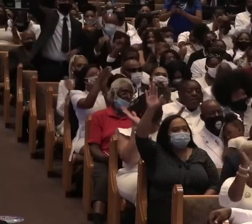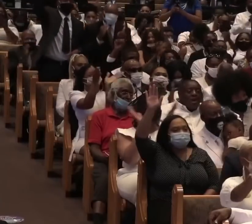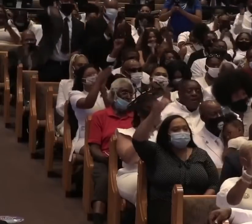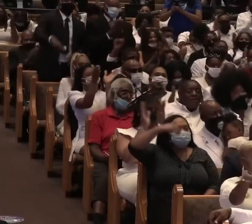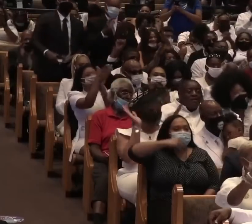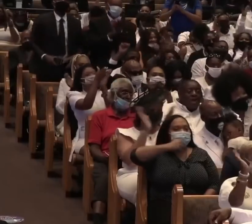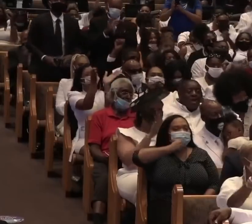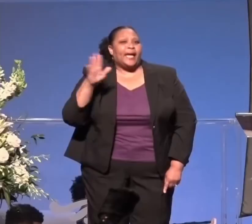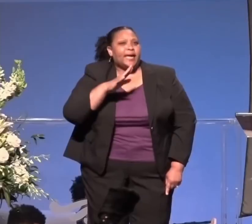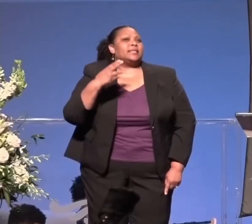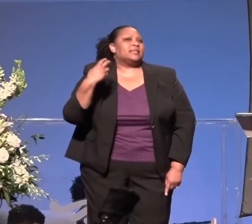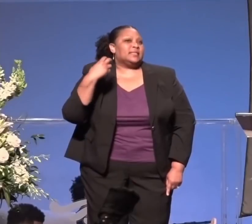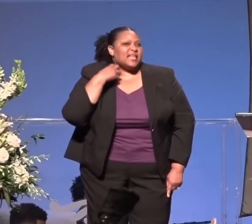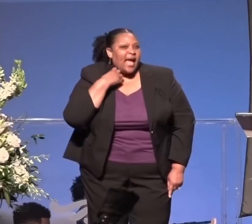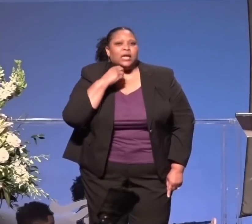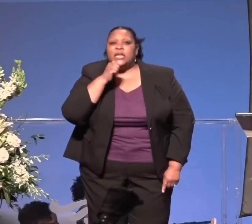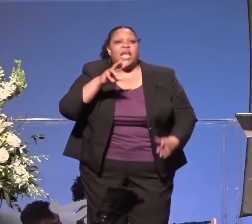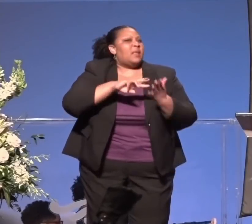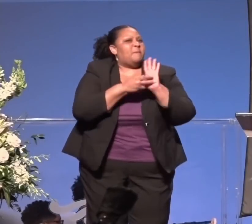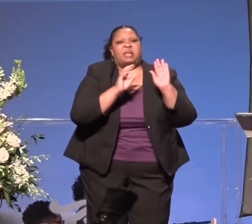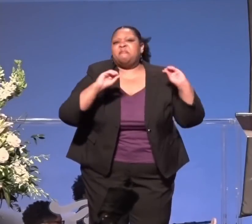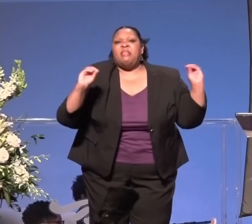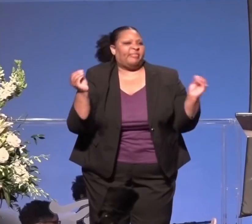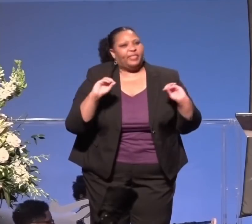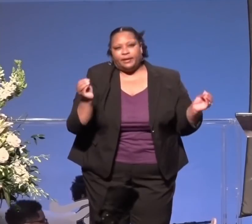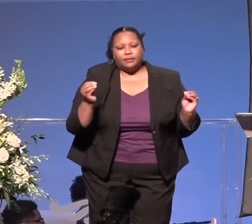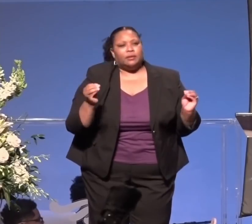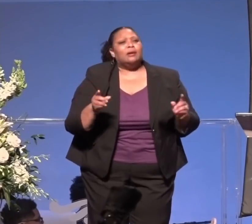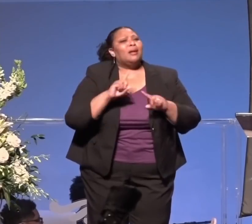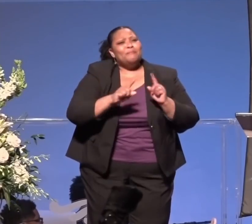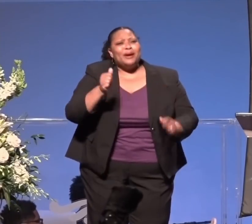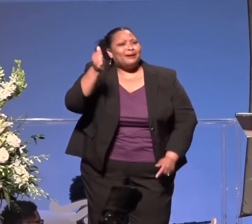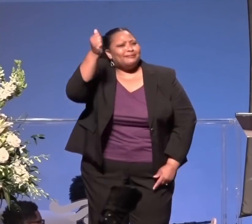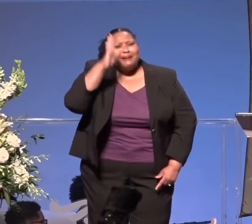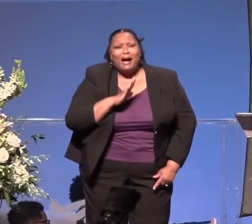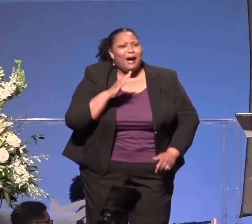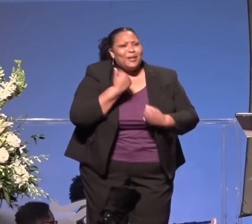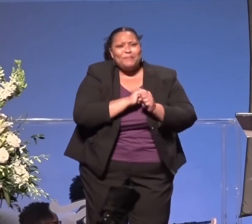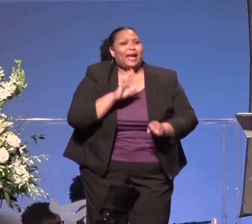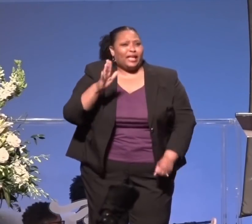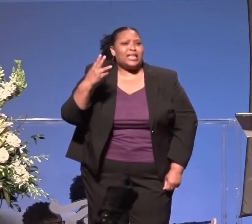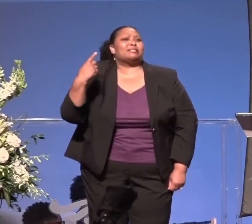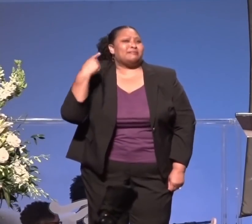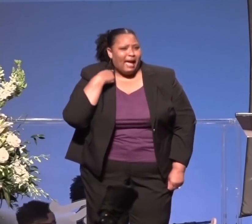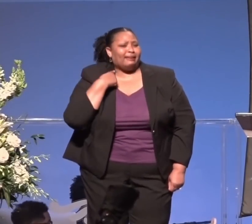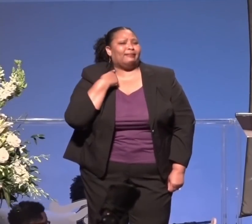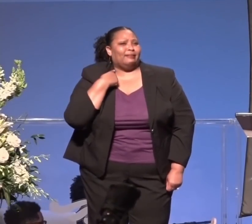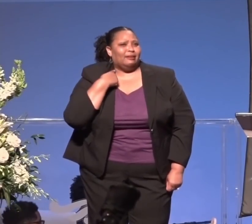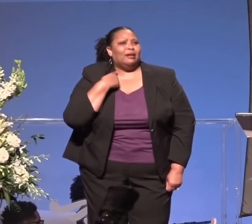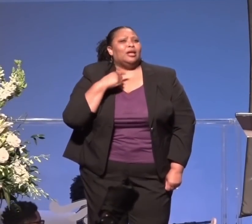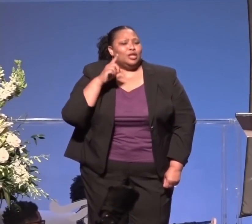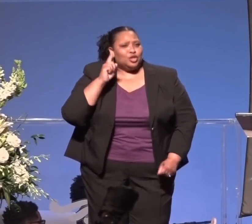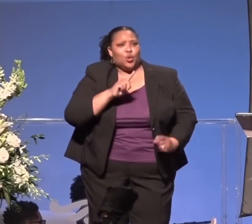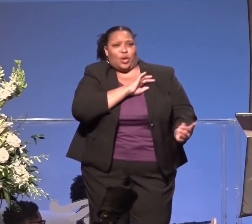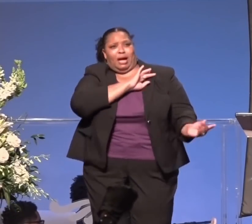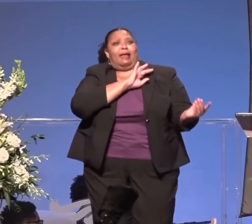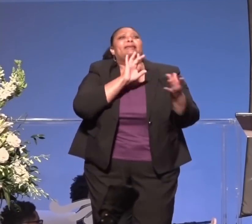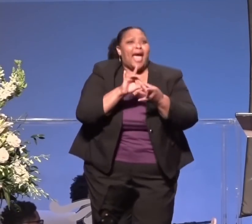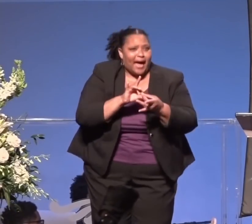HEALTH, YOU WOULD HAVE TOOK YOUR KNEE OFF HIS NECK. BECAUSE YOU THOUGHT HIS NECK DIDN’T MEAN NOTHING.